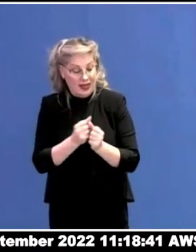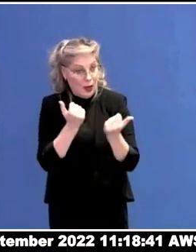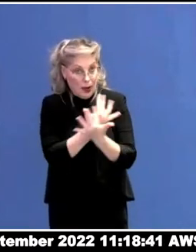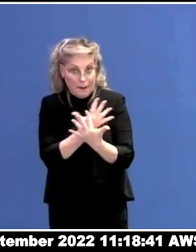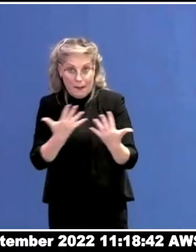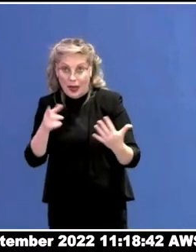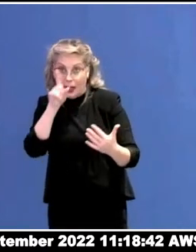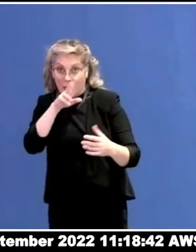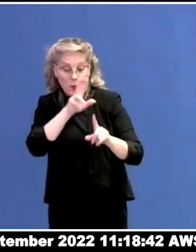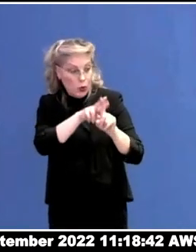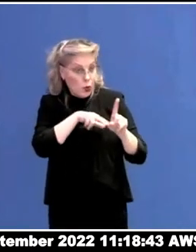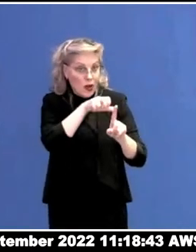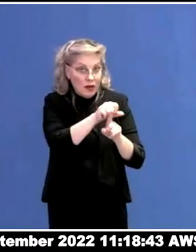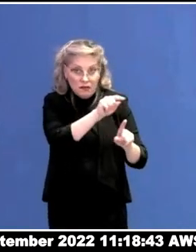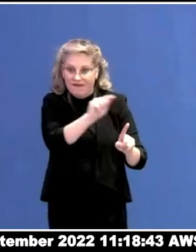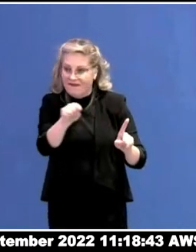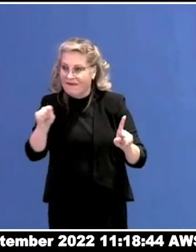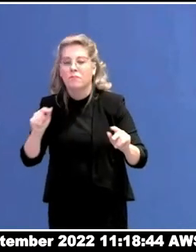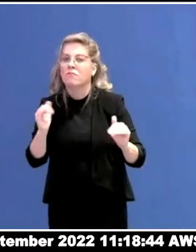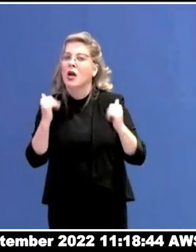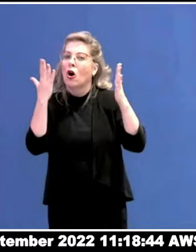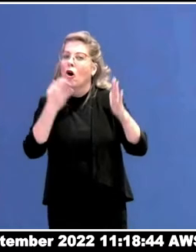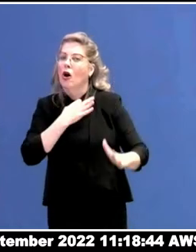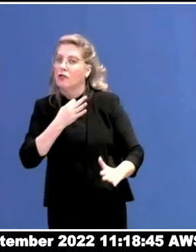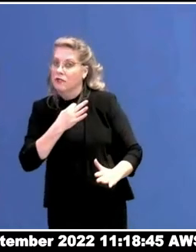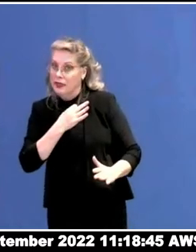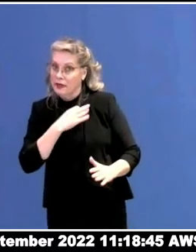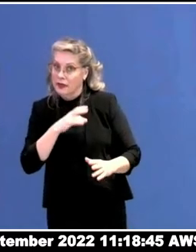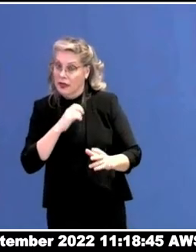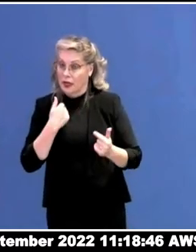and then that contract was extended for two months, which meant that you worked in Acacia